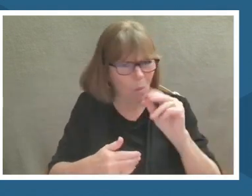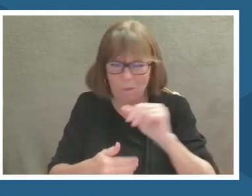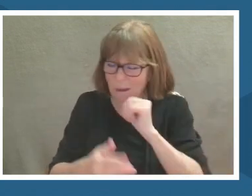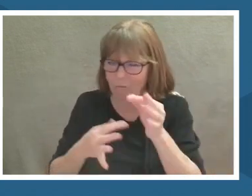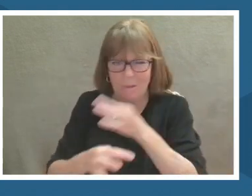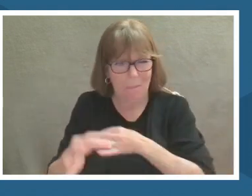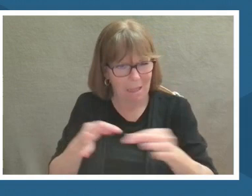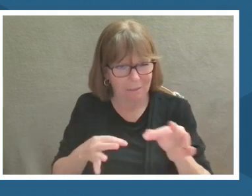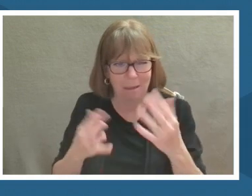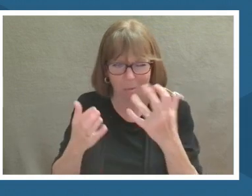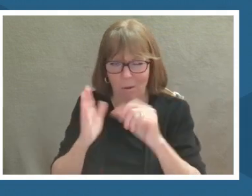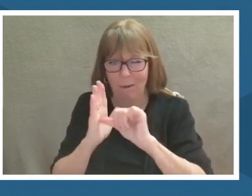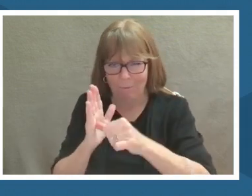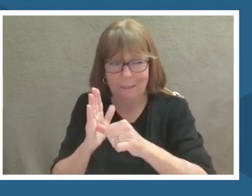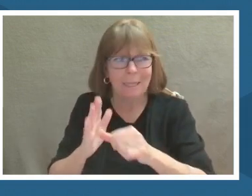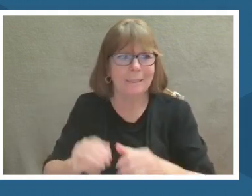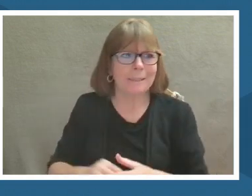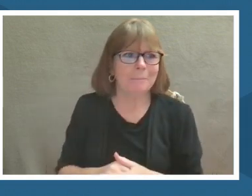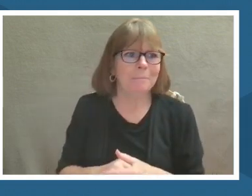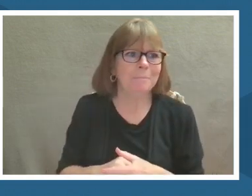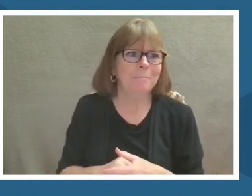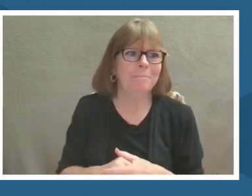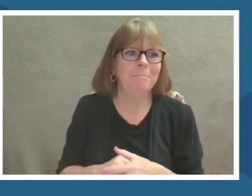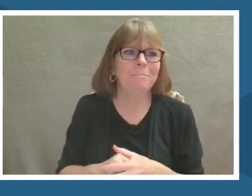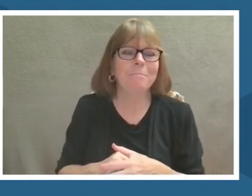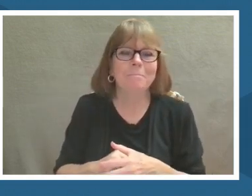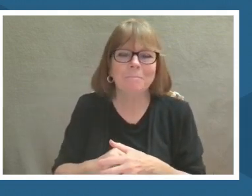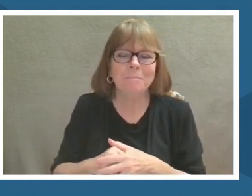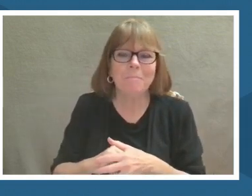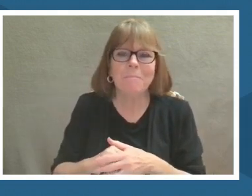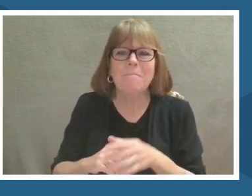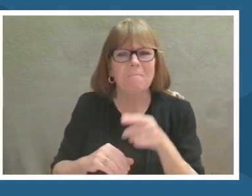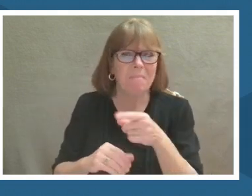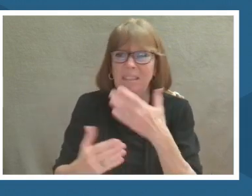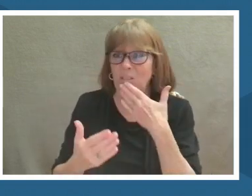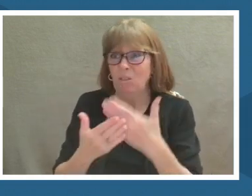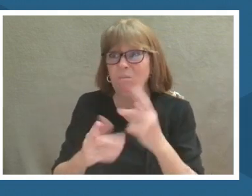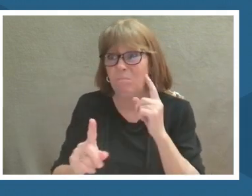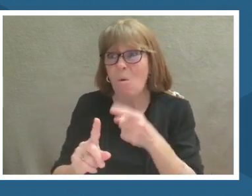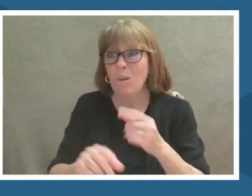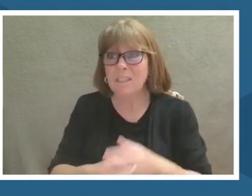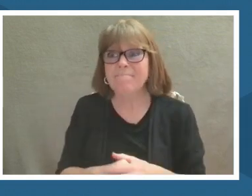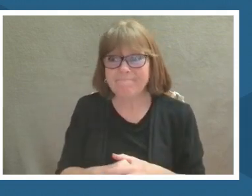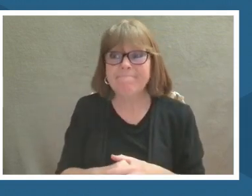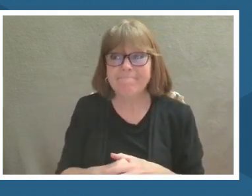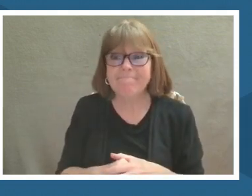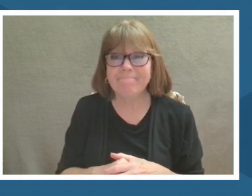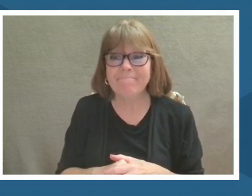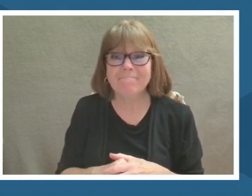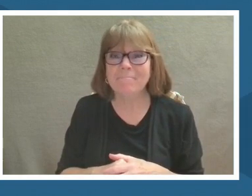yes thank you carl that is a great point and